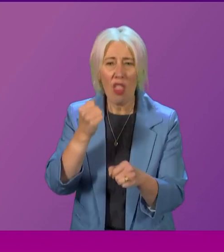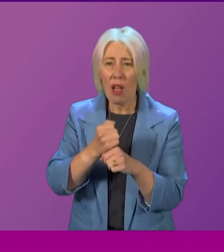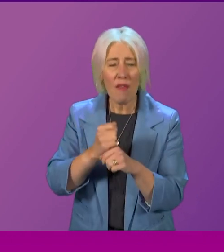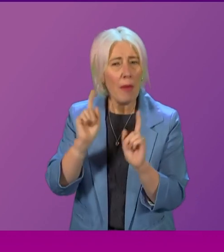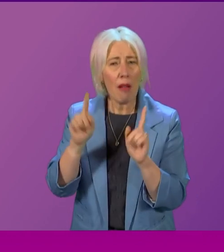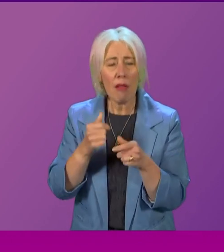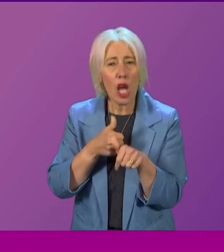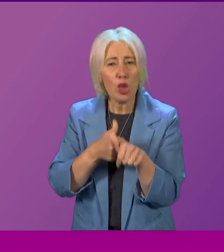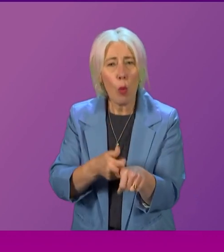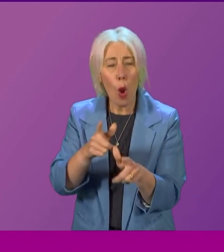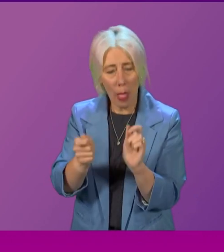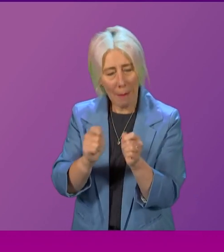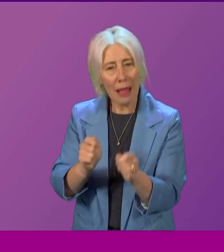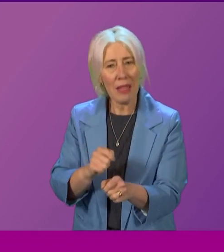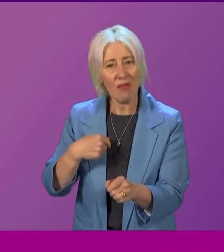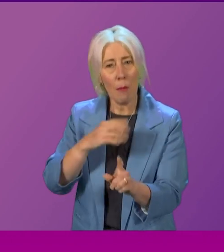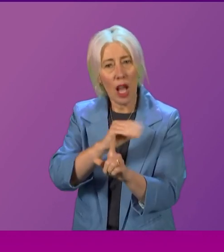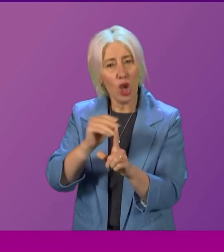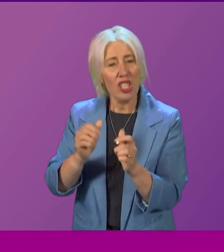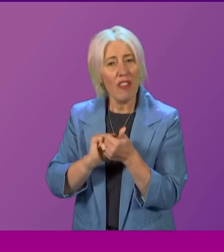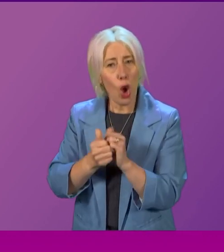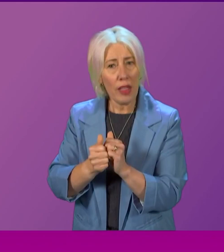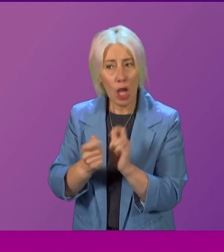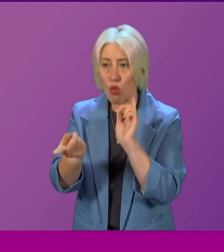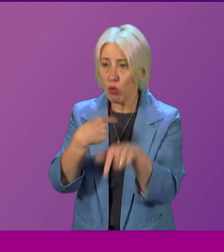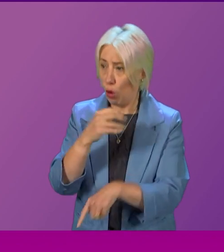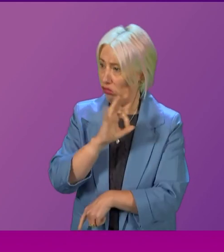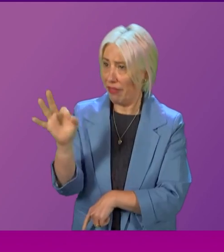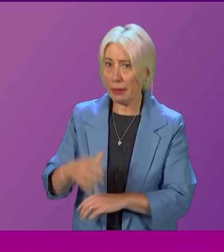Russell Findlay’s amendment, and we got no answer on that.